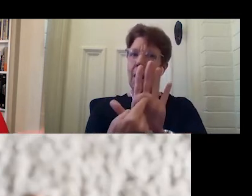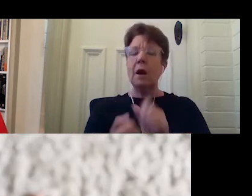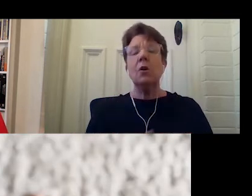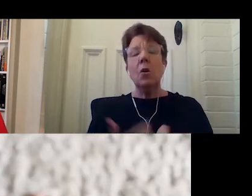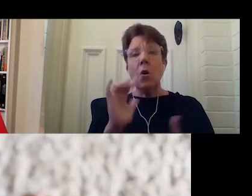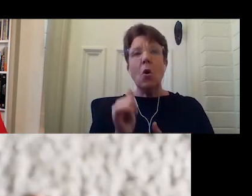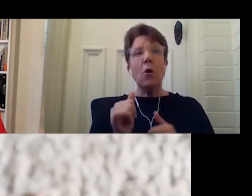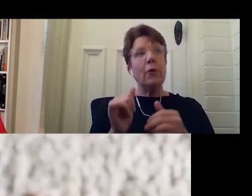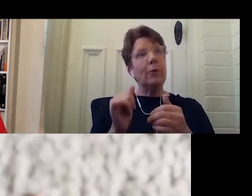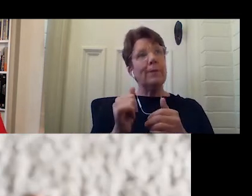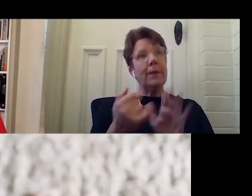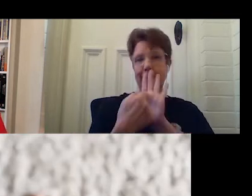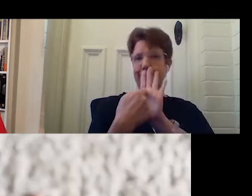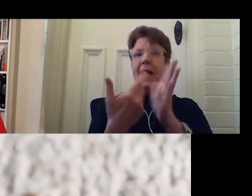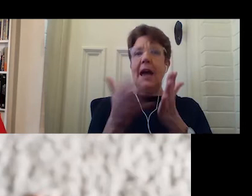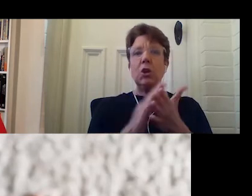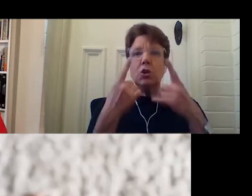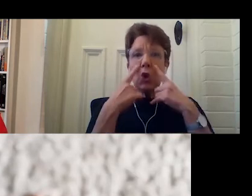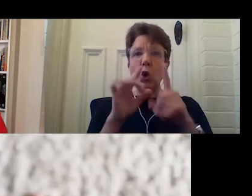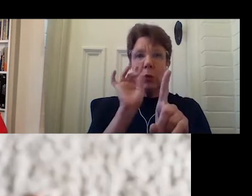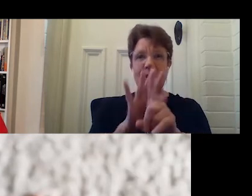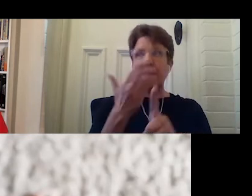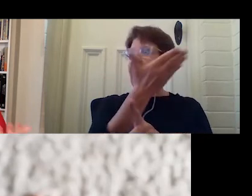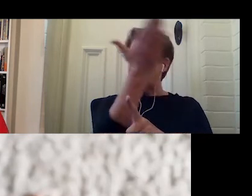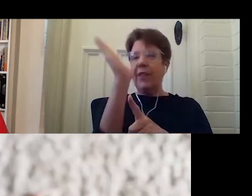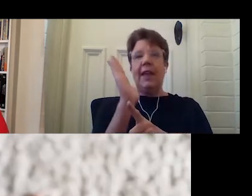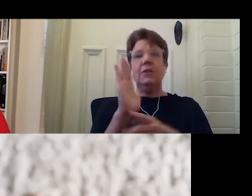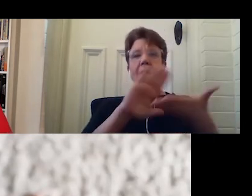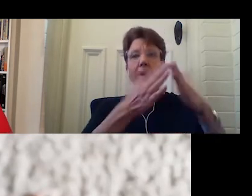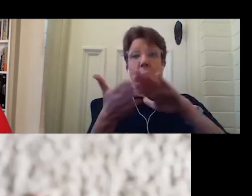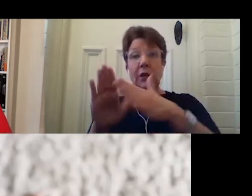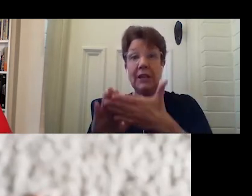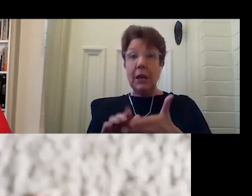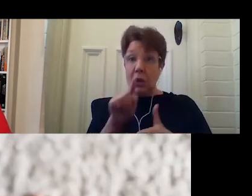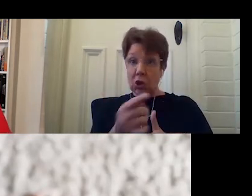yourself that's out there in the world. Do you have a brand? Is it